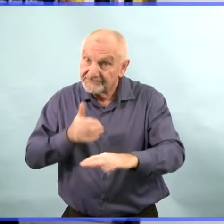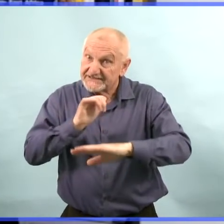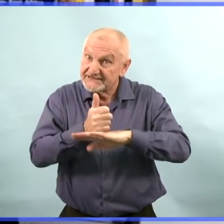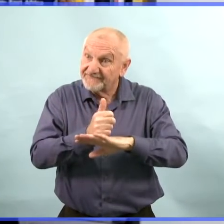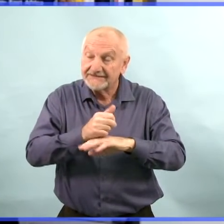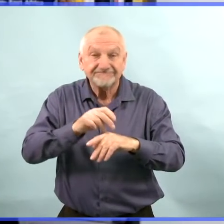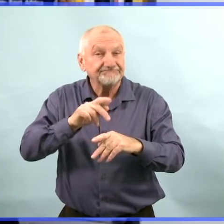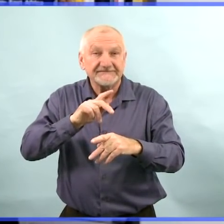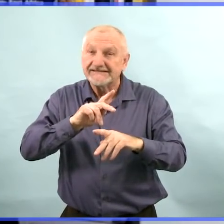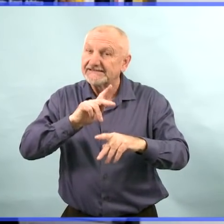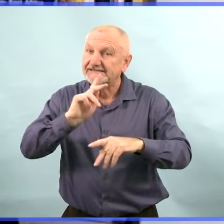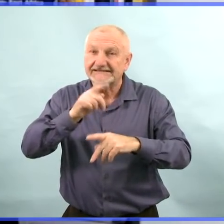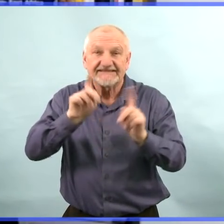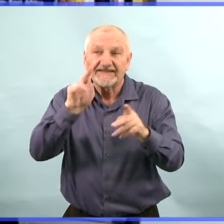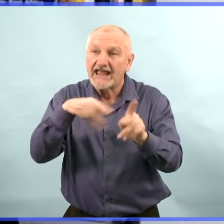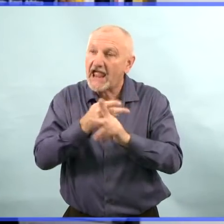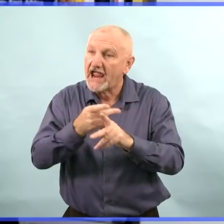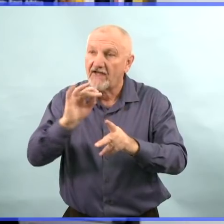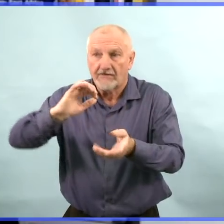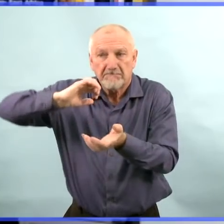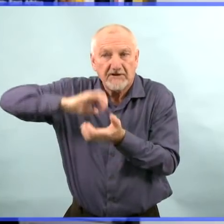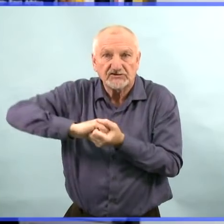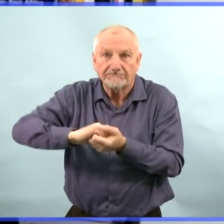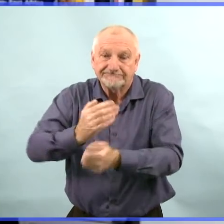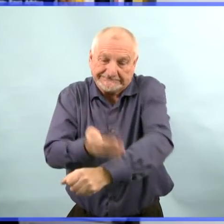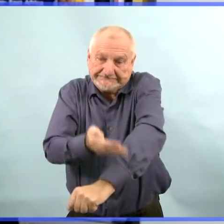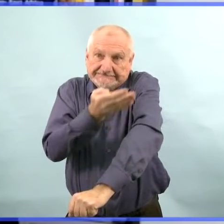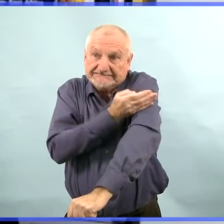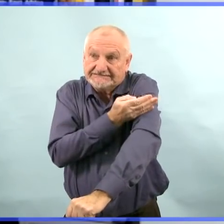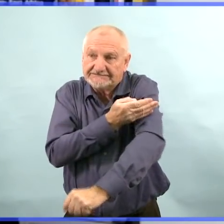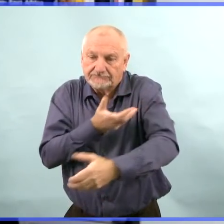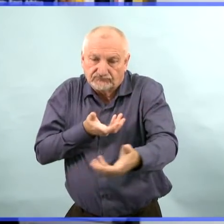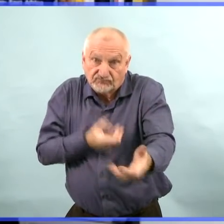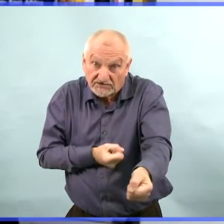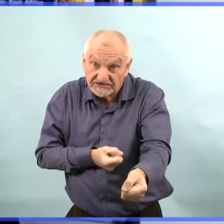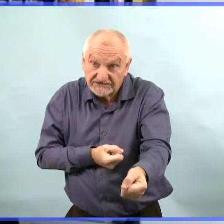to improve the the trust that people have with the the scientific information